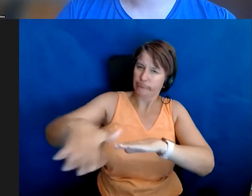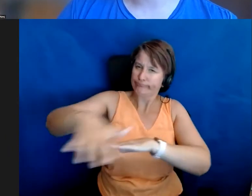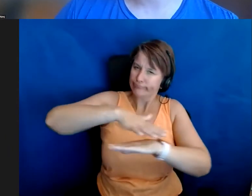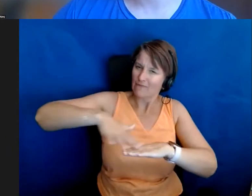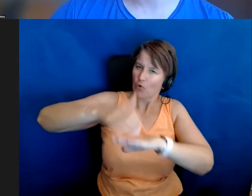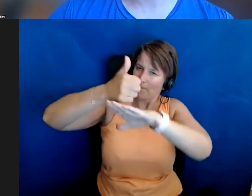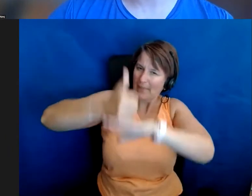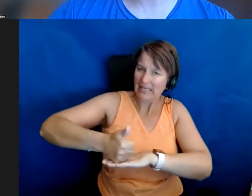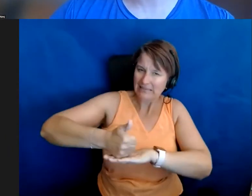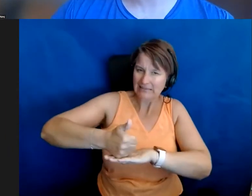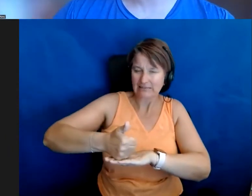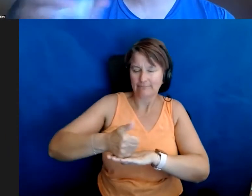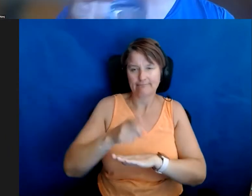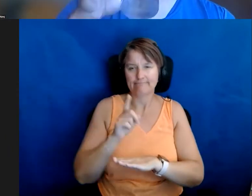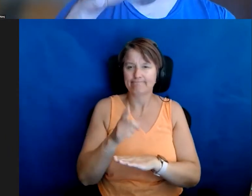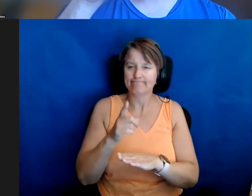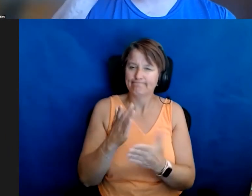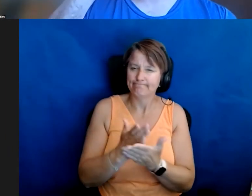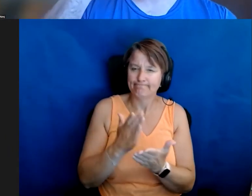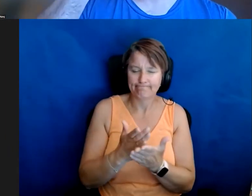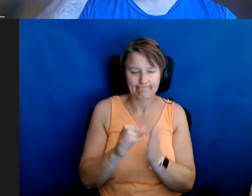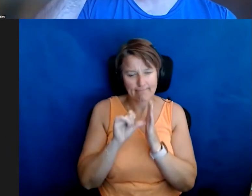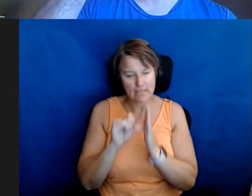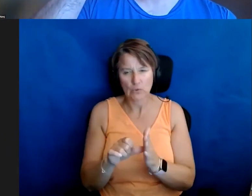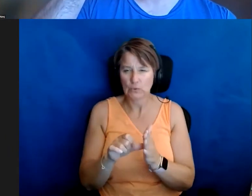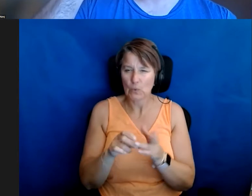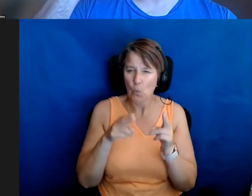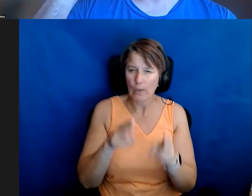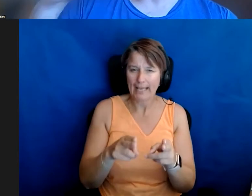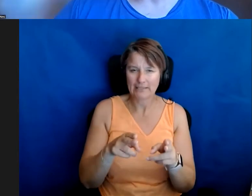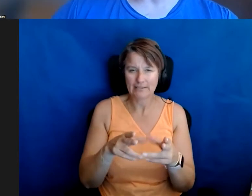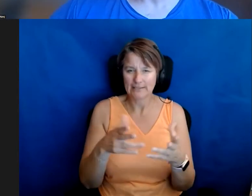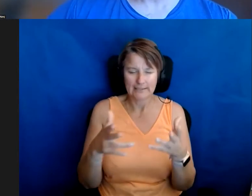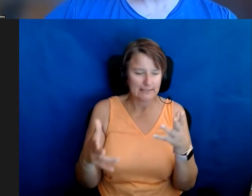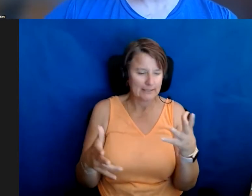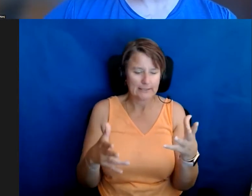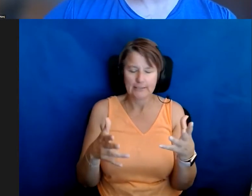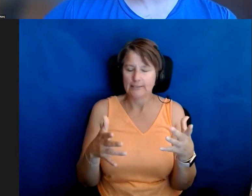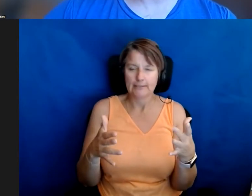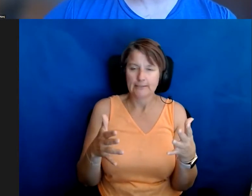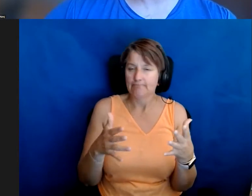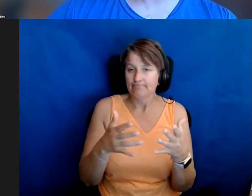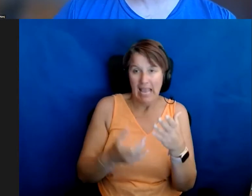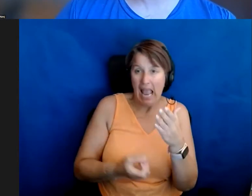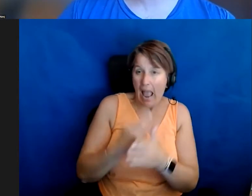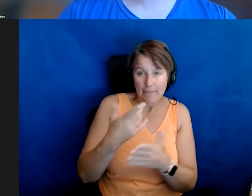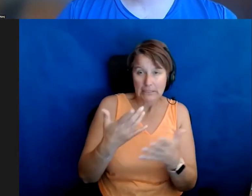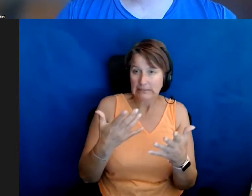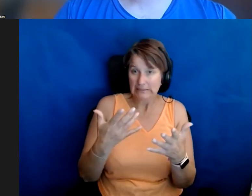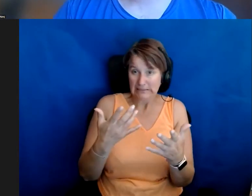it's, it was a very tricky way to get it to. It happened quite on its own. But I think why